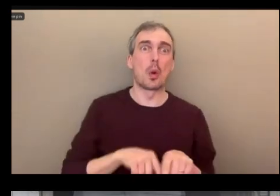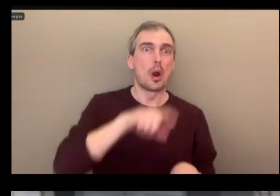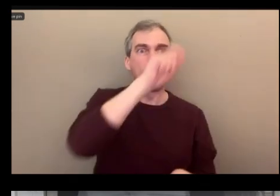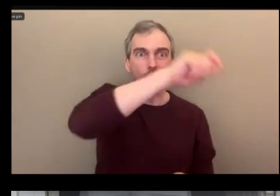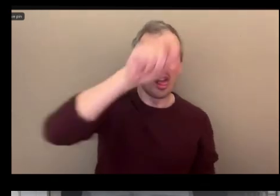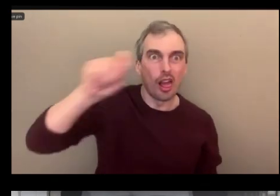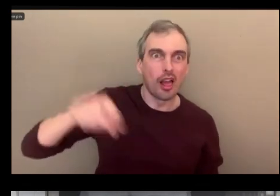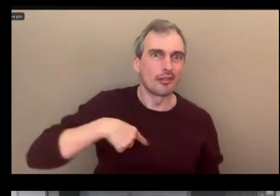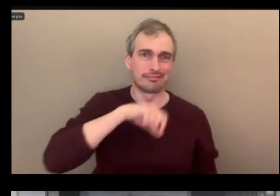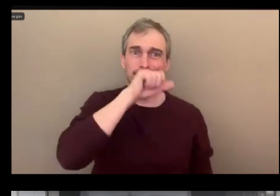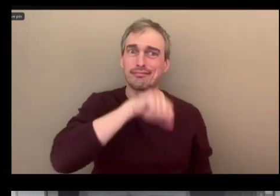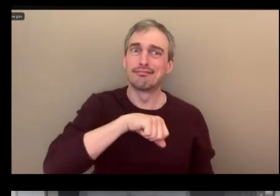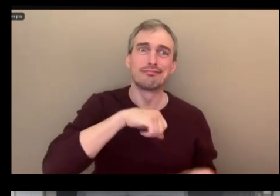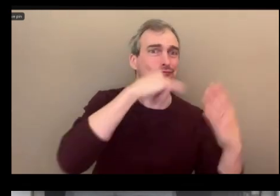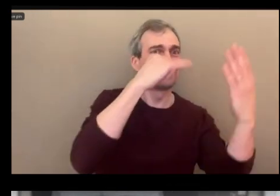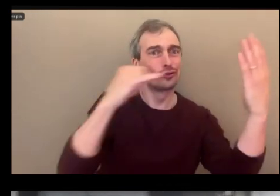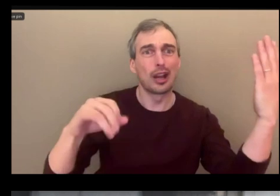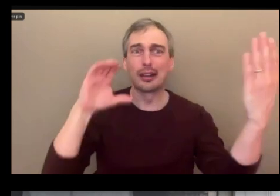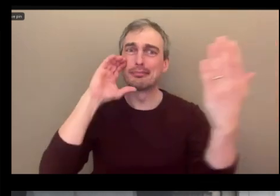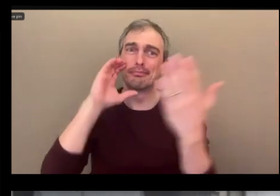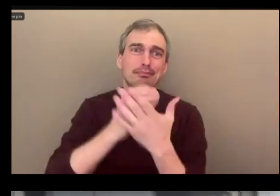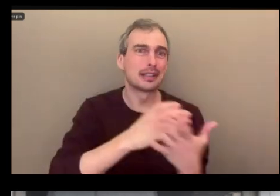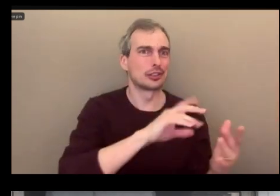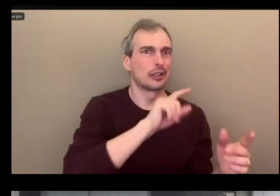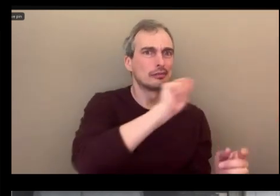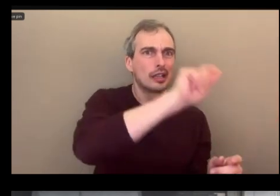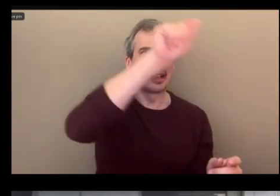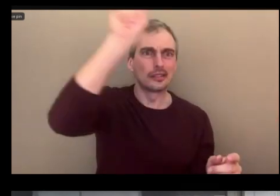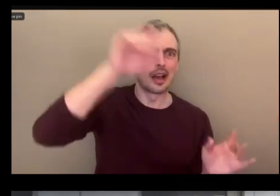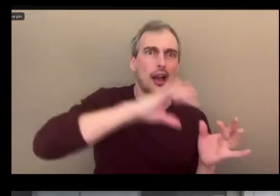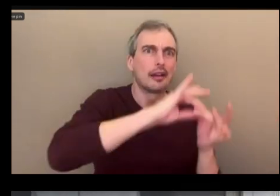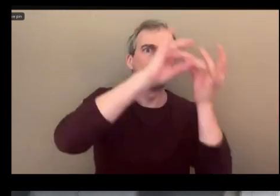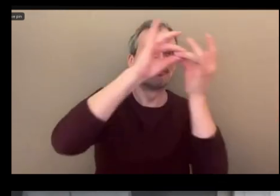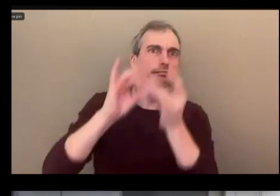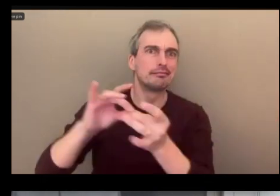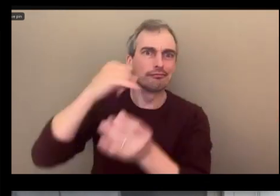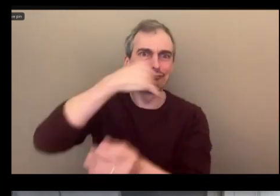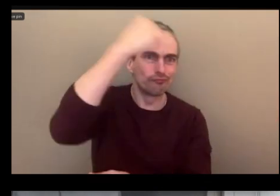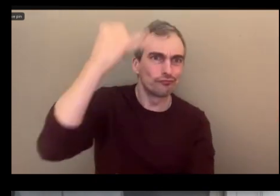You're trying to build a safe space to not just fix things, but be innovative.